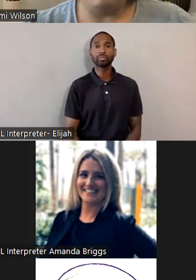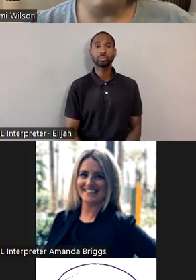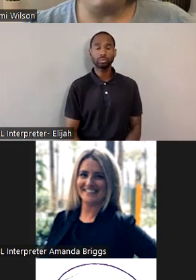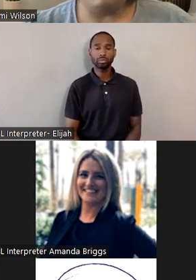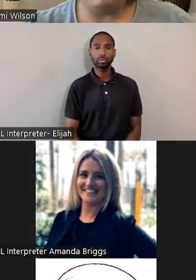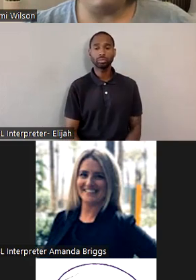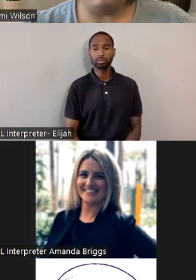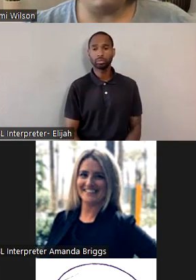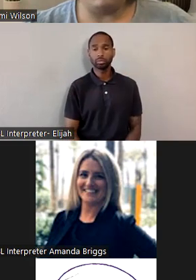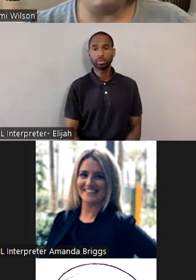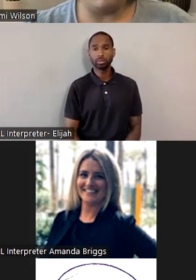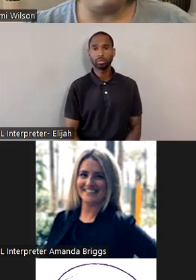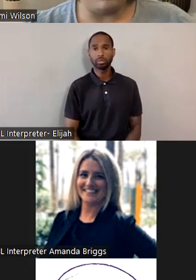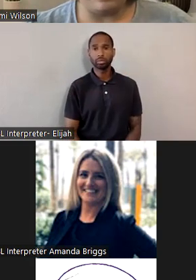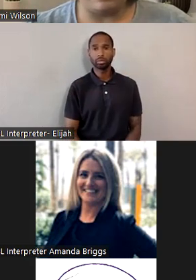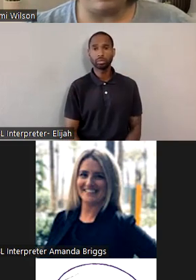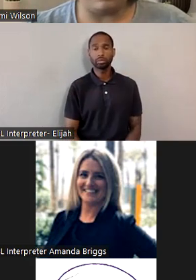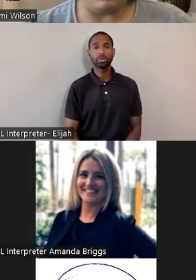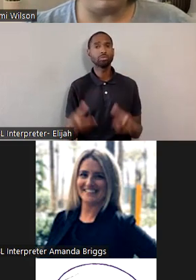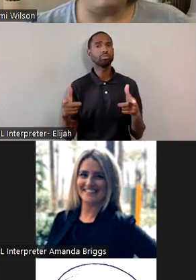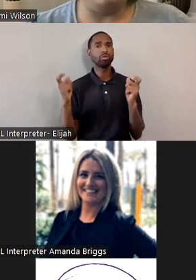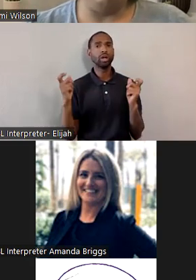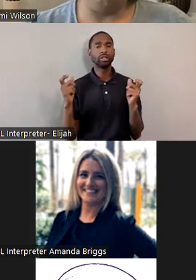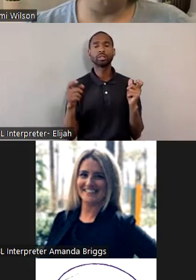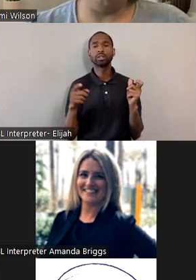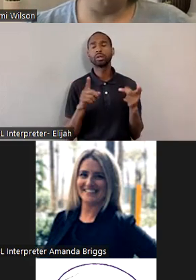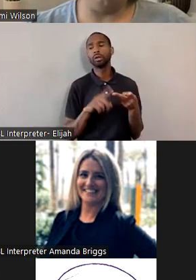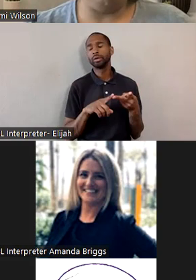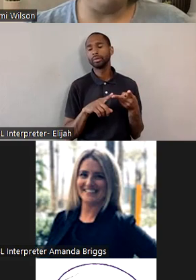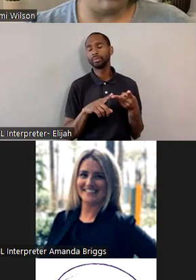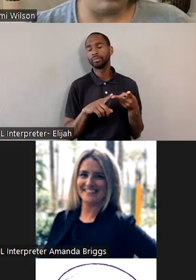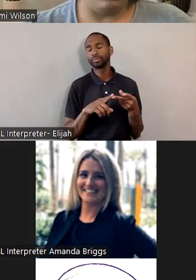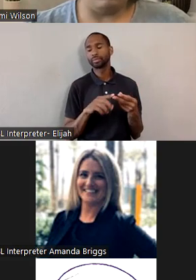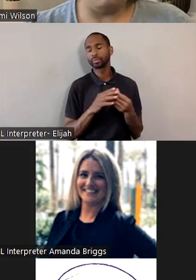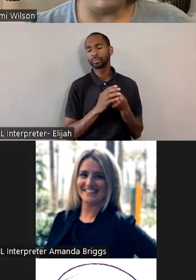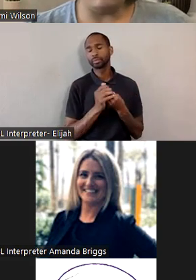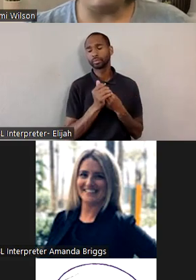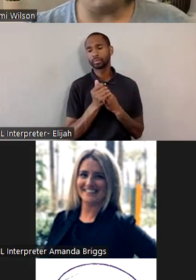awesome. Okay. Just real quick. What not to